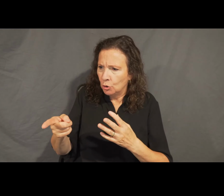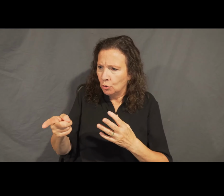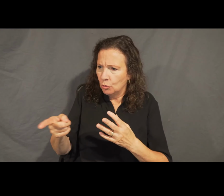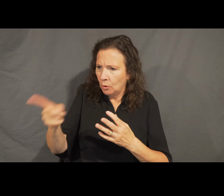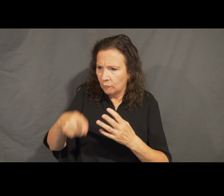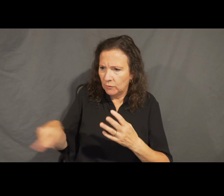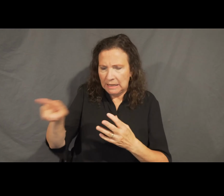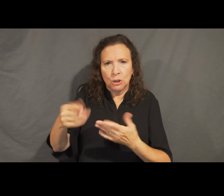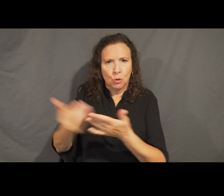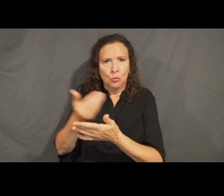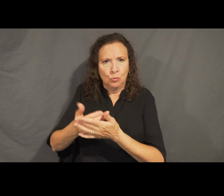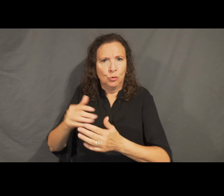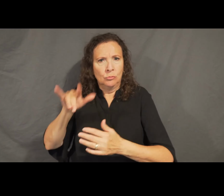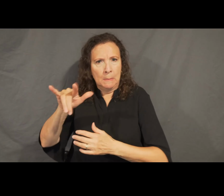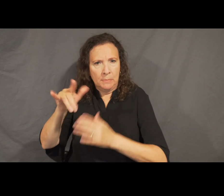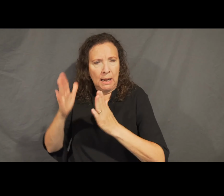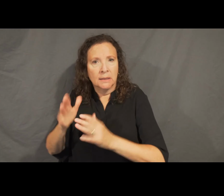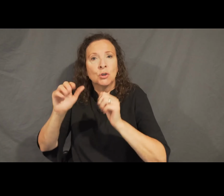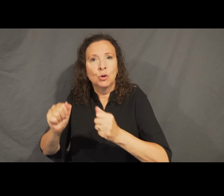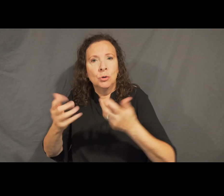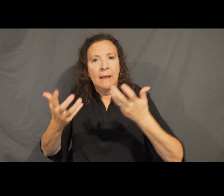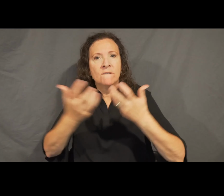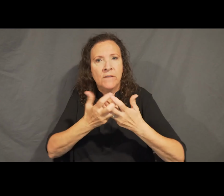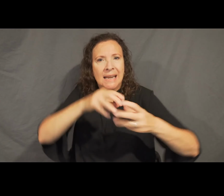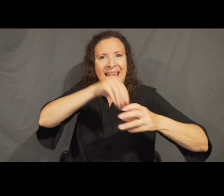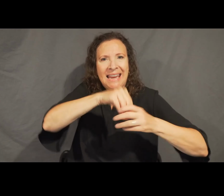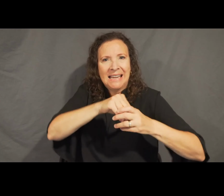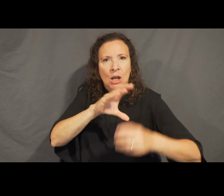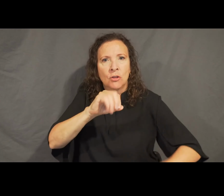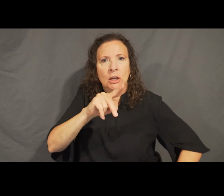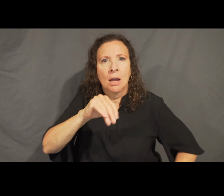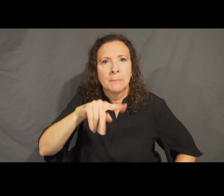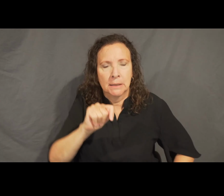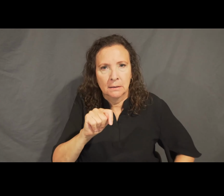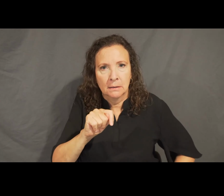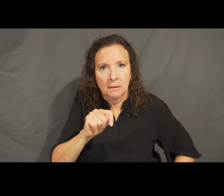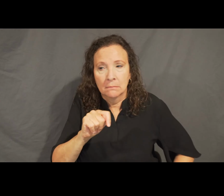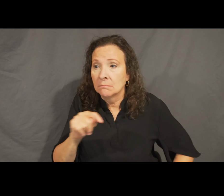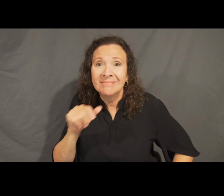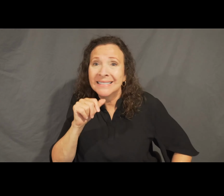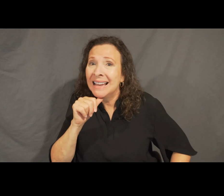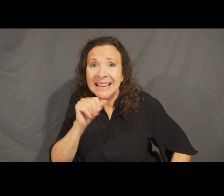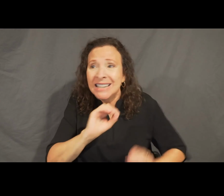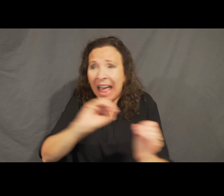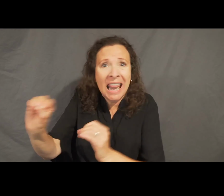He found that not one of them came within 15% of being aligned with all 10 of those